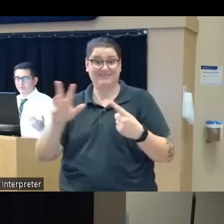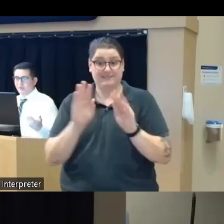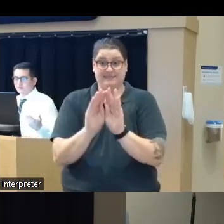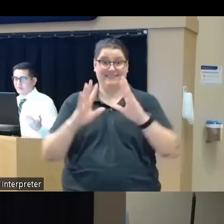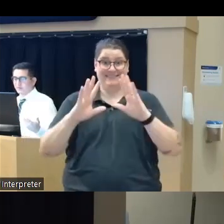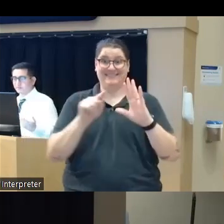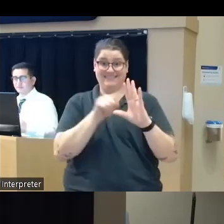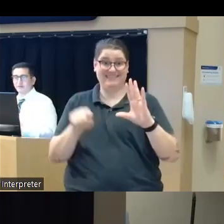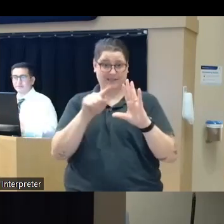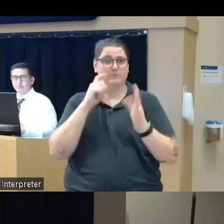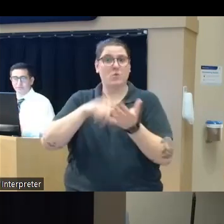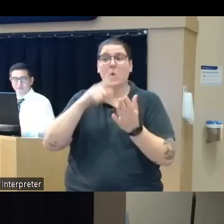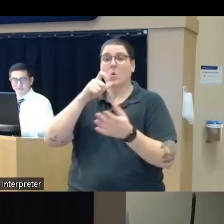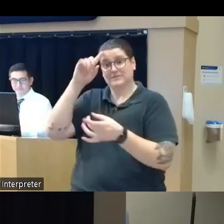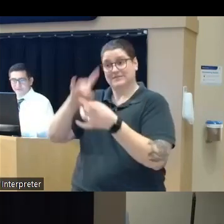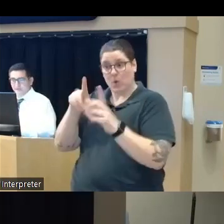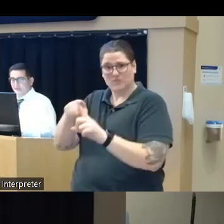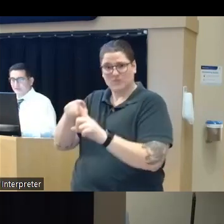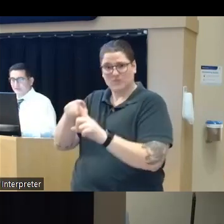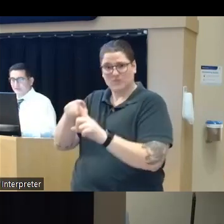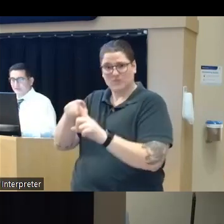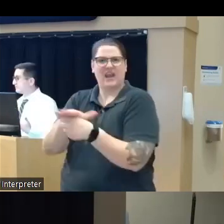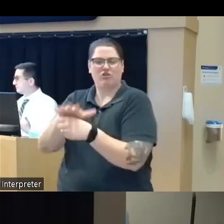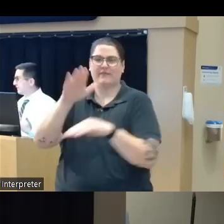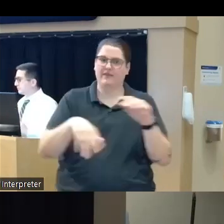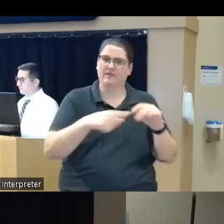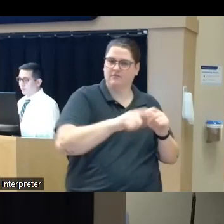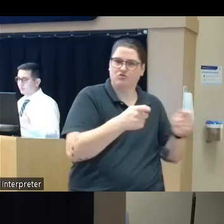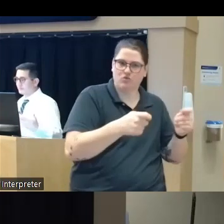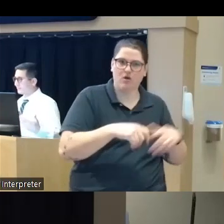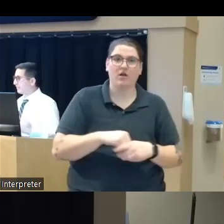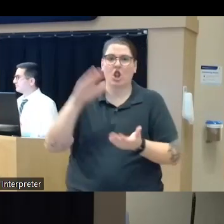with psychosis compared to controls that they had lower thickness and volume in all of these